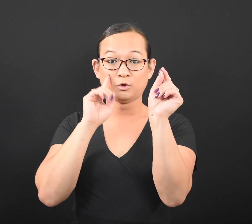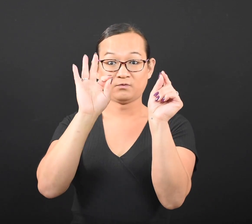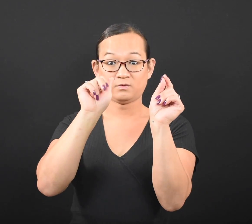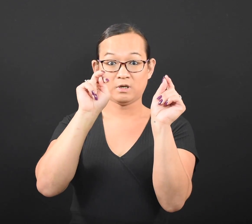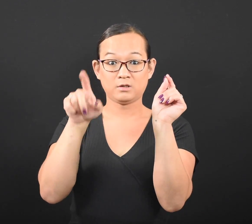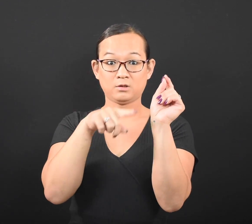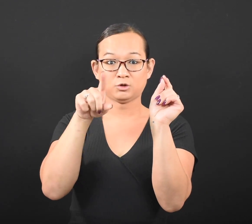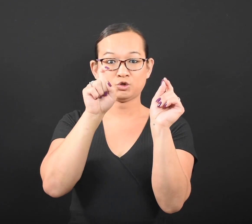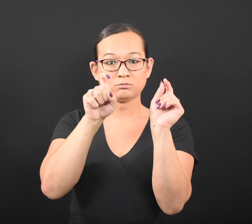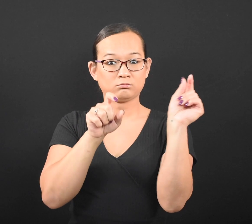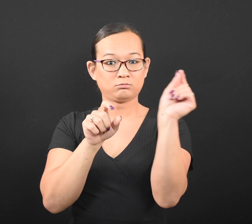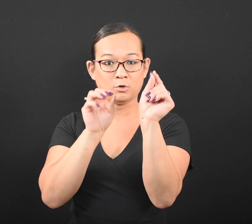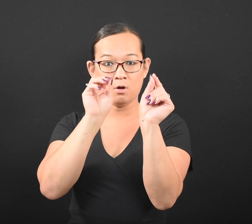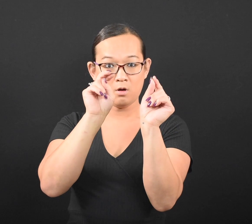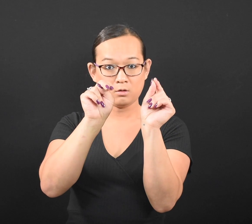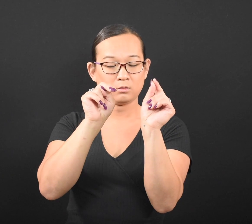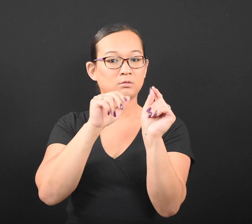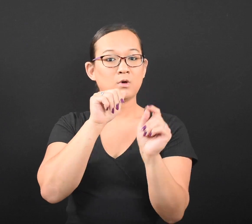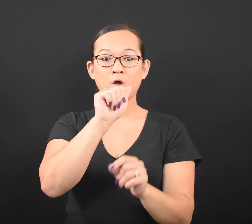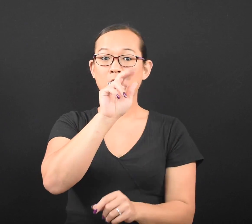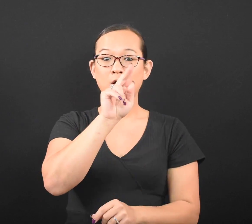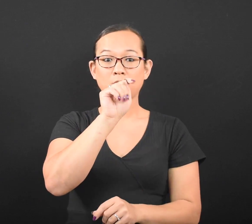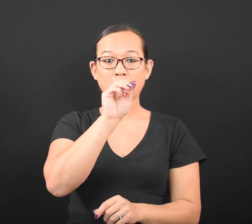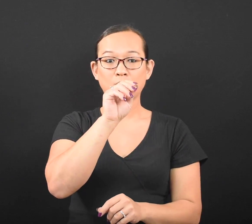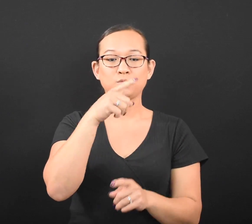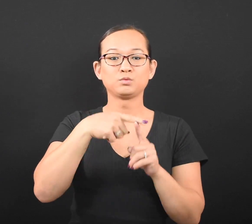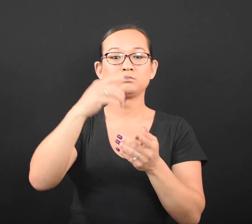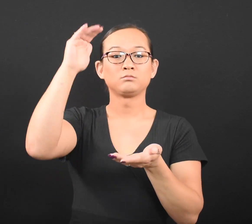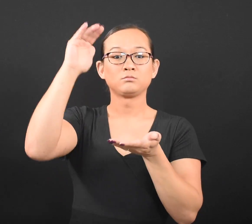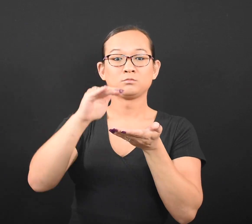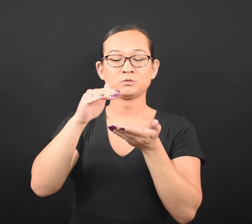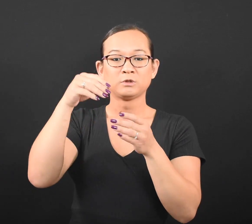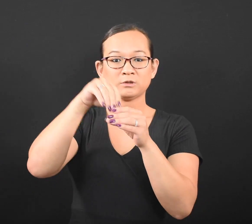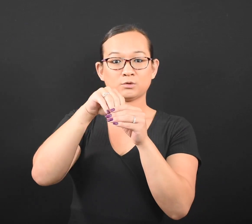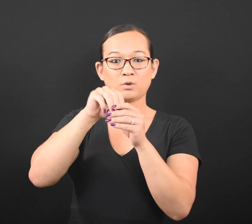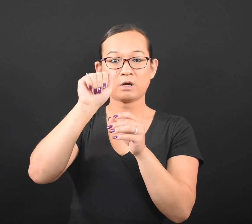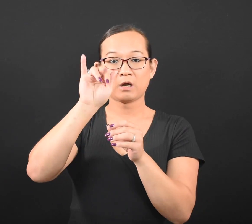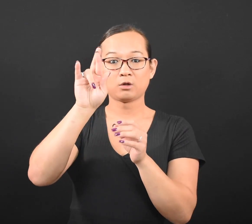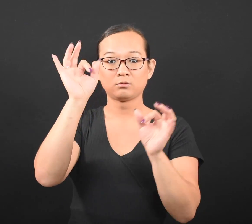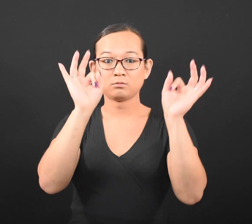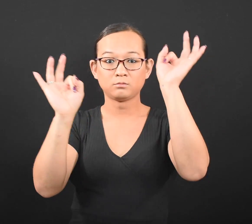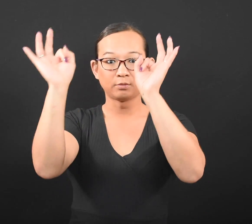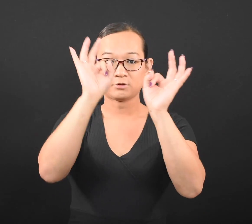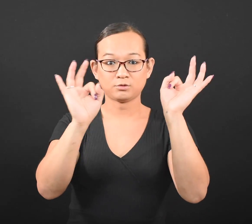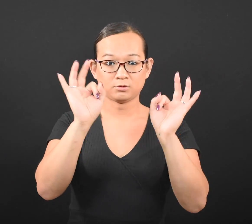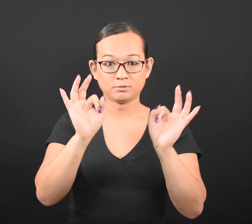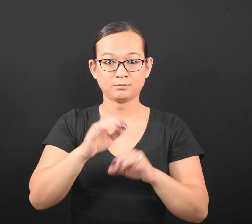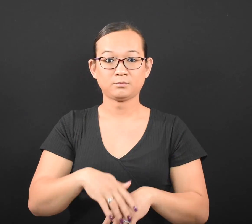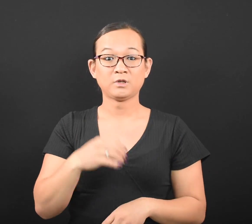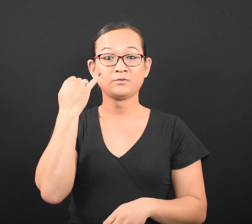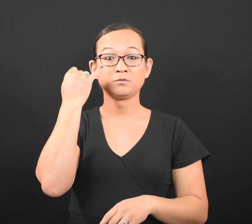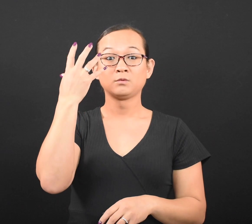(“Recirculate” and “On” rather than “Auto”) that can be used to reduce indoor air irritants.